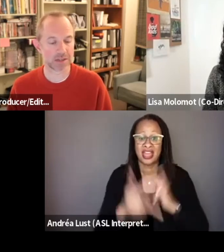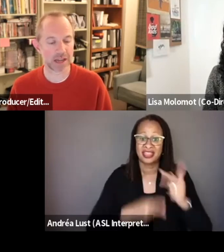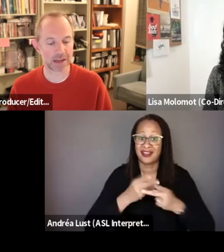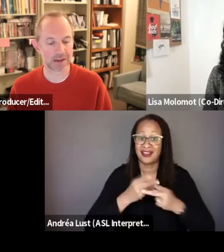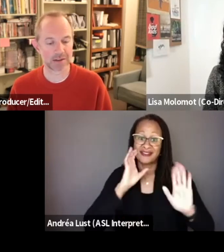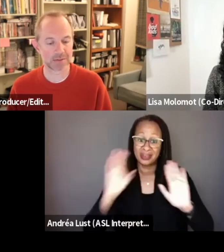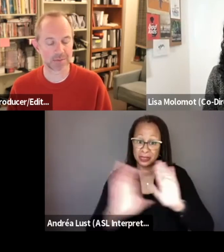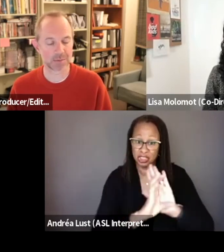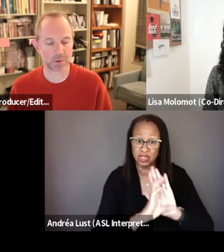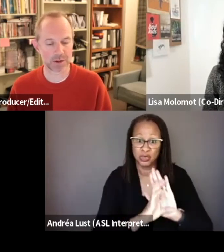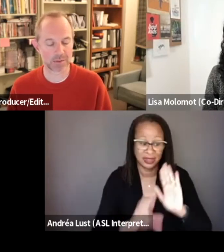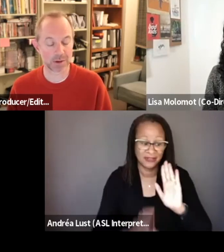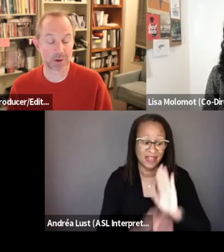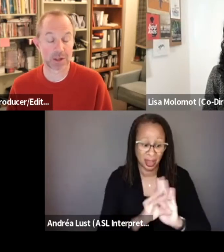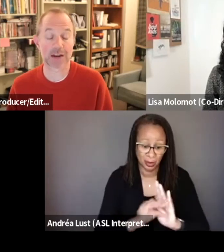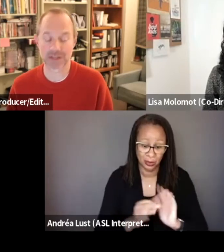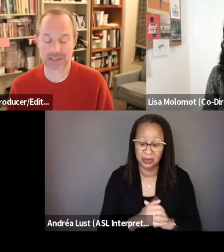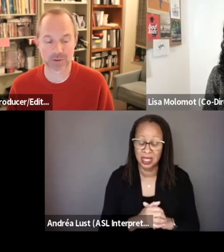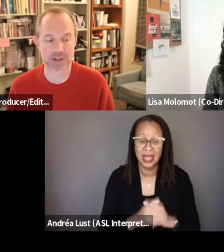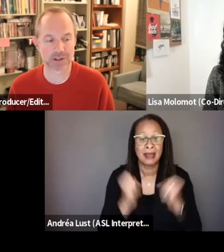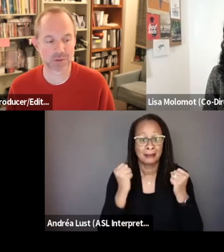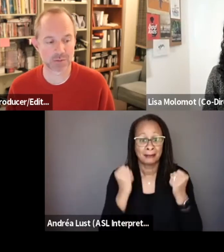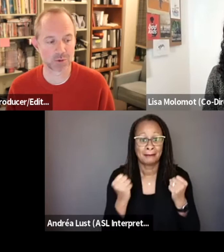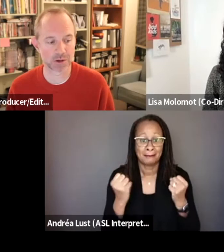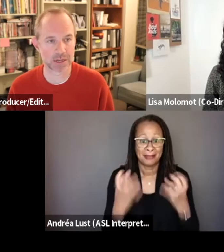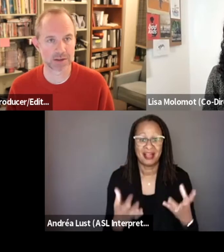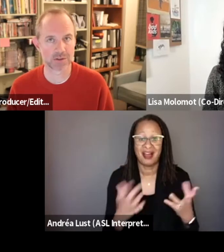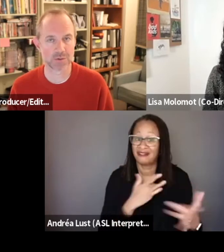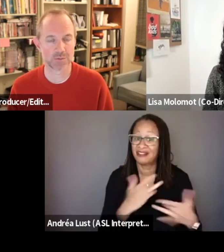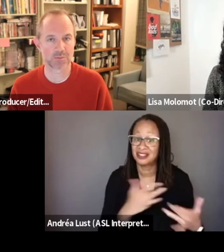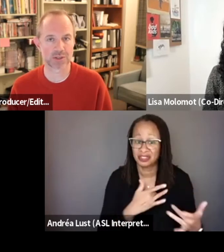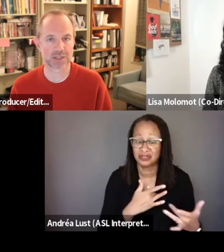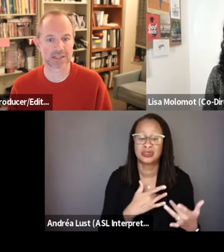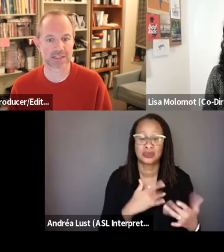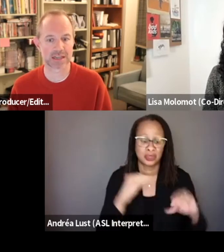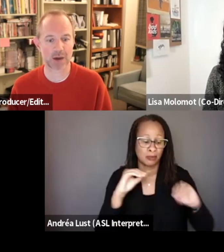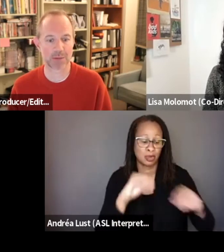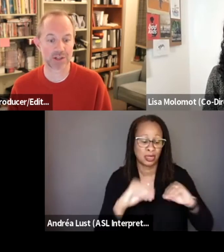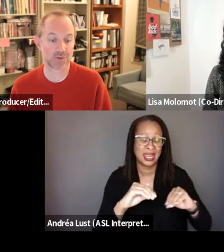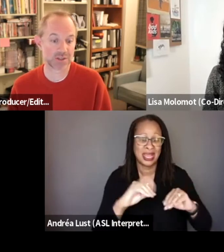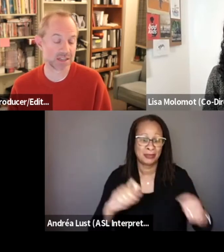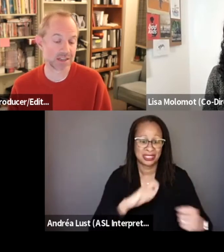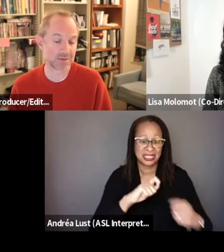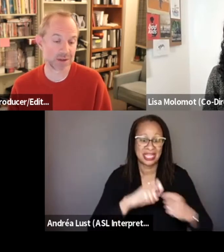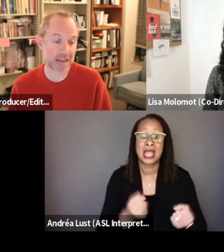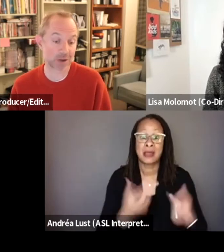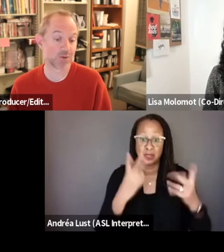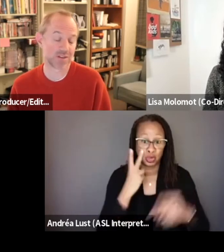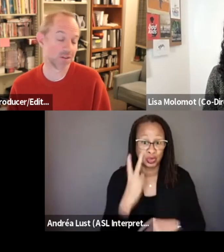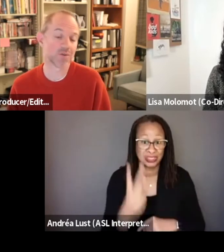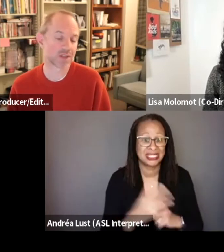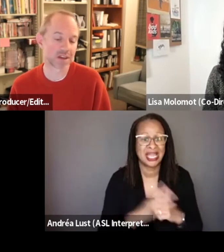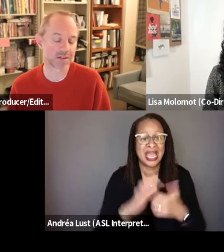And we, you know, a lot of consideration was put into precisely how much you see and how you see those things.